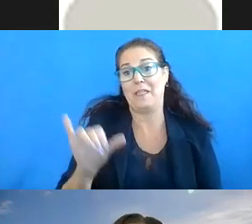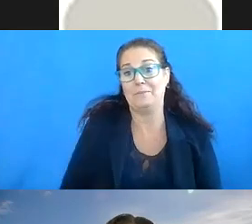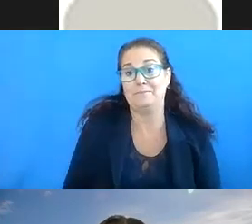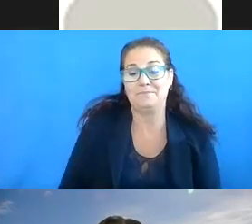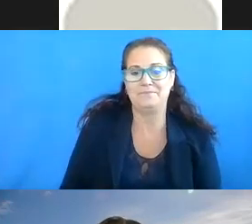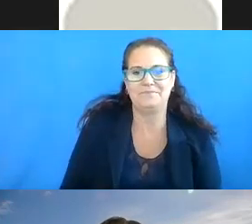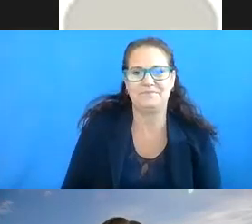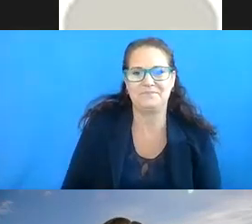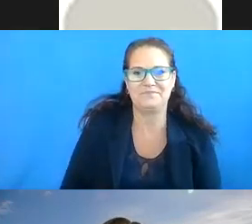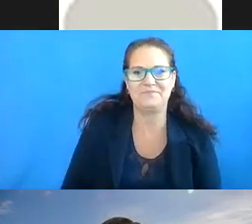Ok, move on to the next slide.